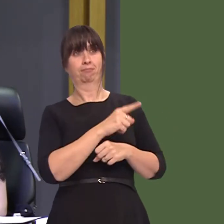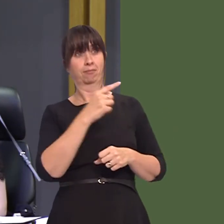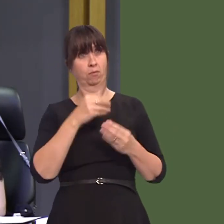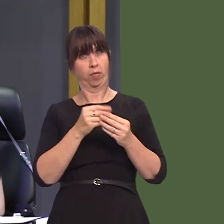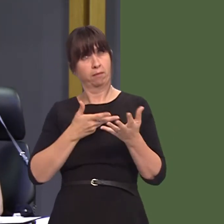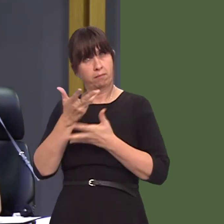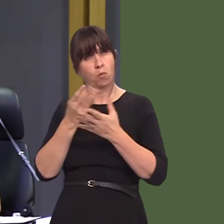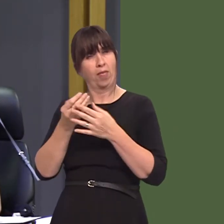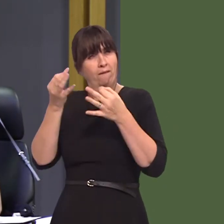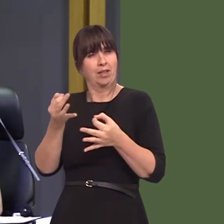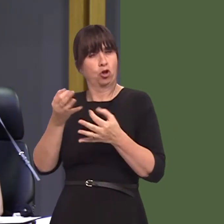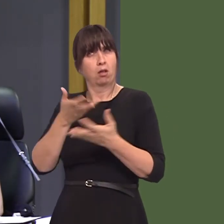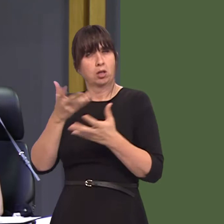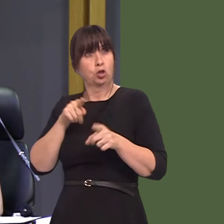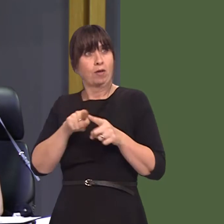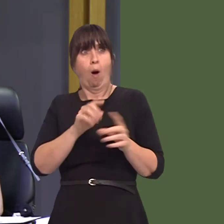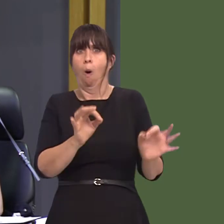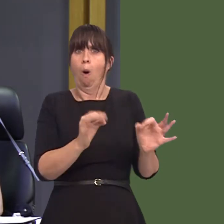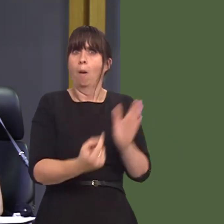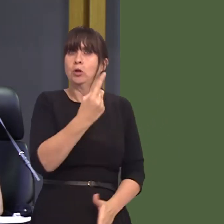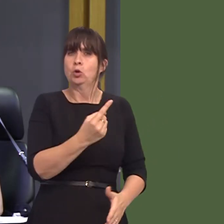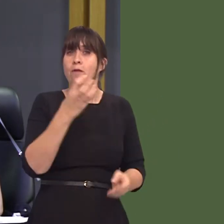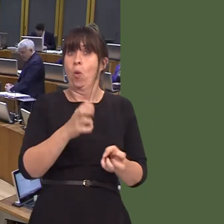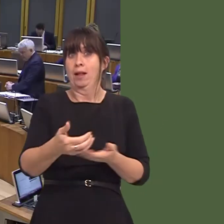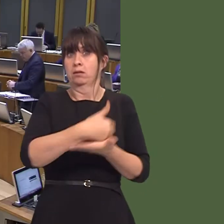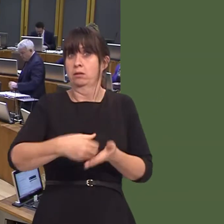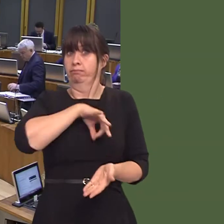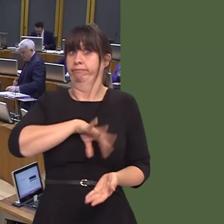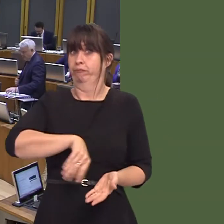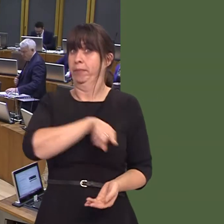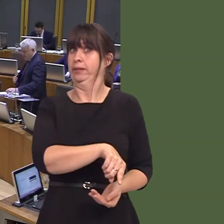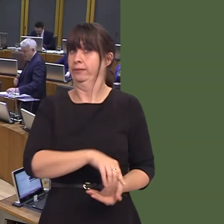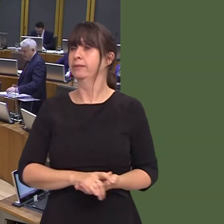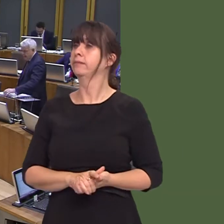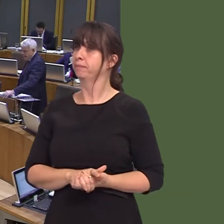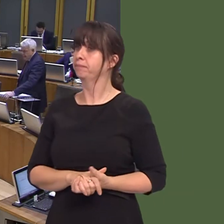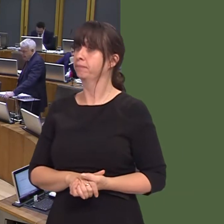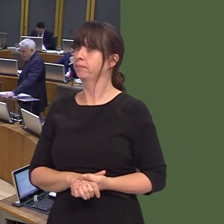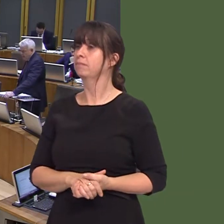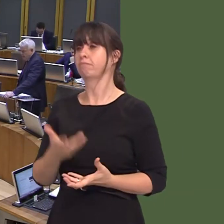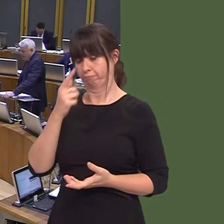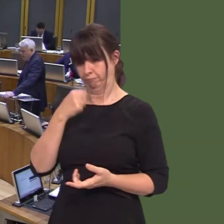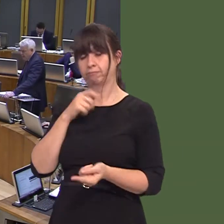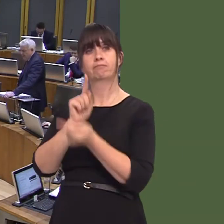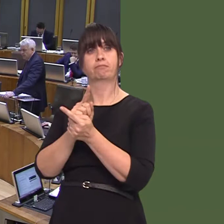we can make the most of this golden opportunity for the Welsh economy? Carwyn Jones: Yes, of course. Perfectly right.